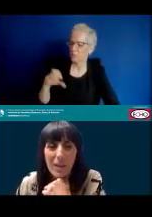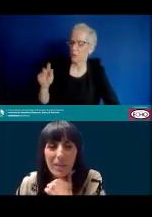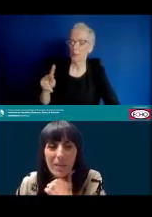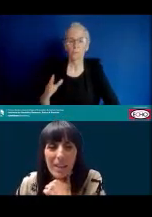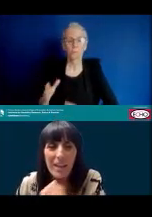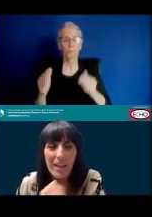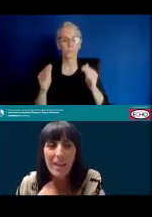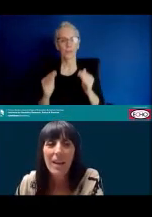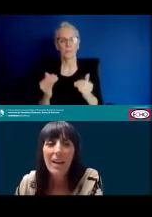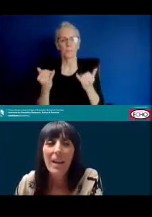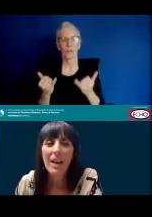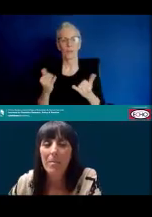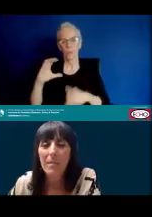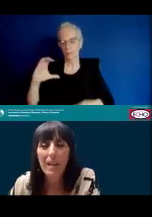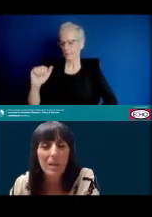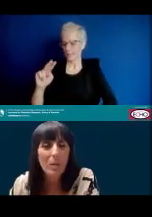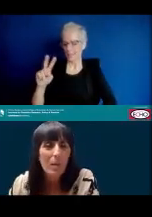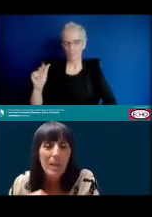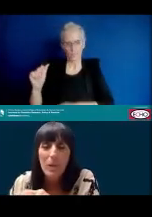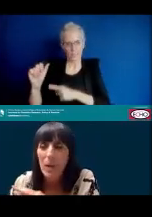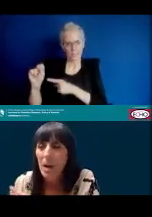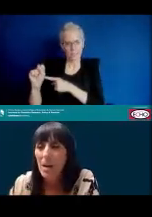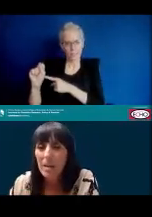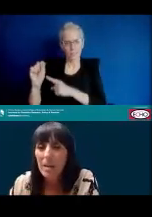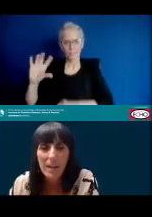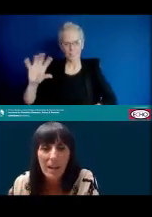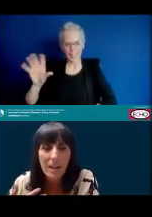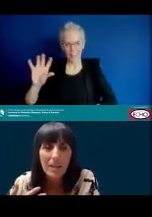everything. That's where we store all of the case